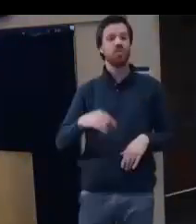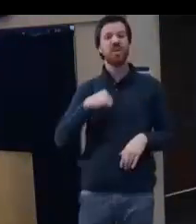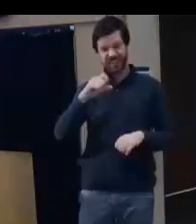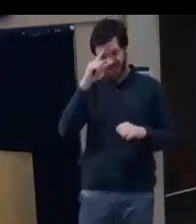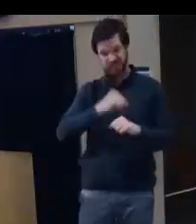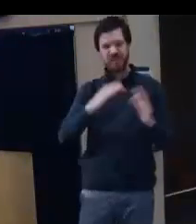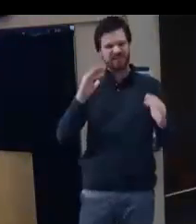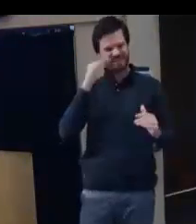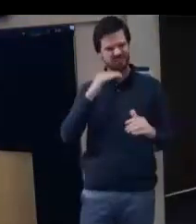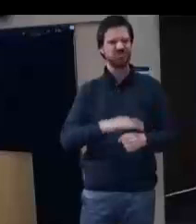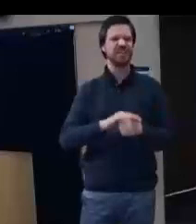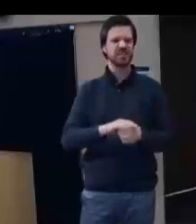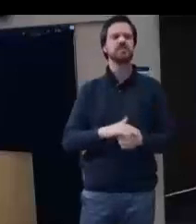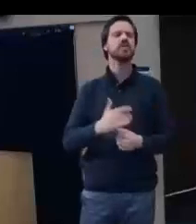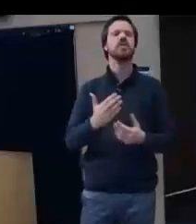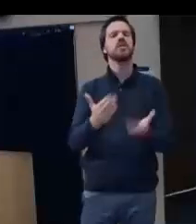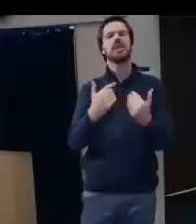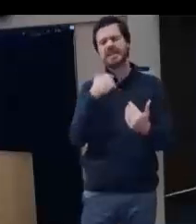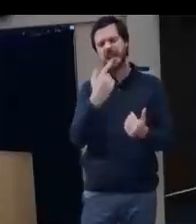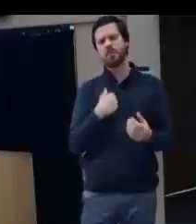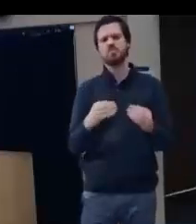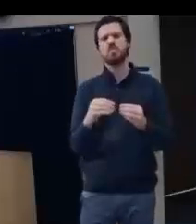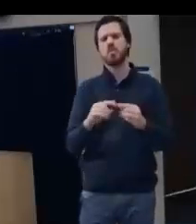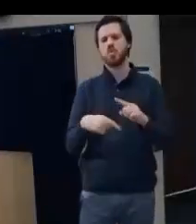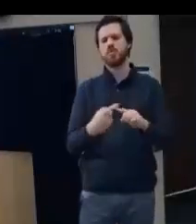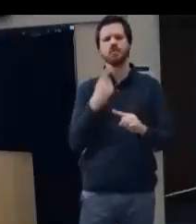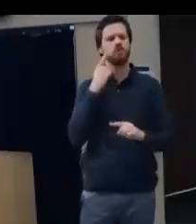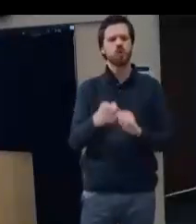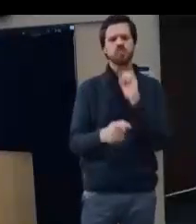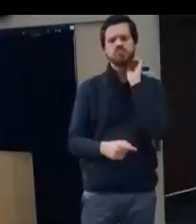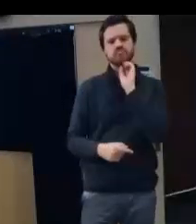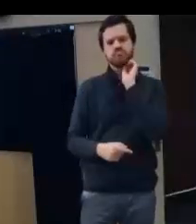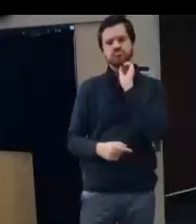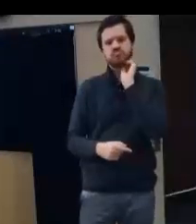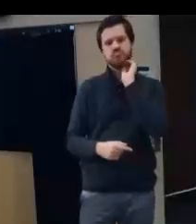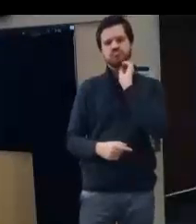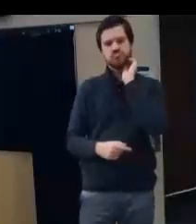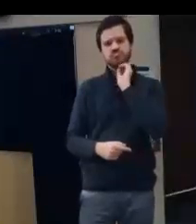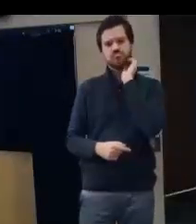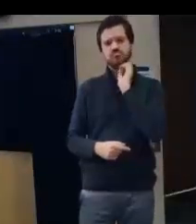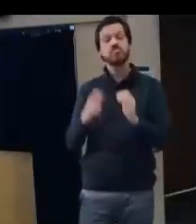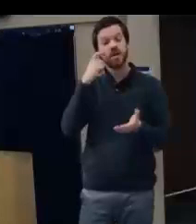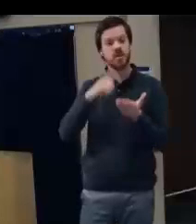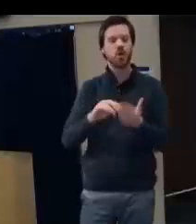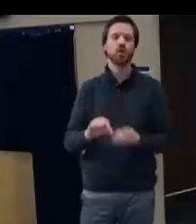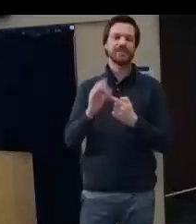stressful tell me what this is like for you acknowledge unique patient experience is so